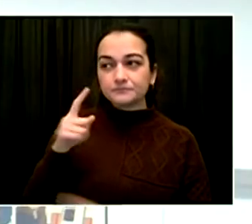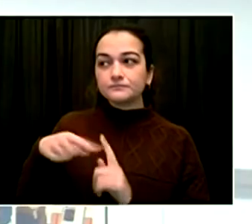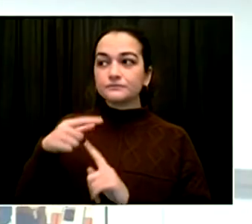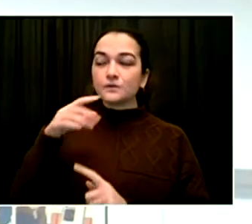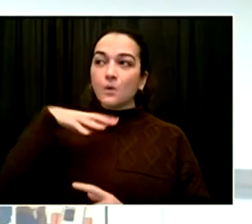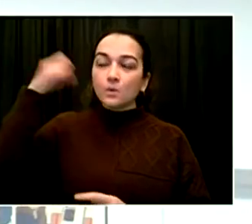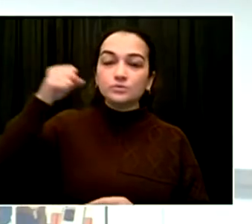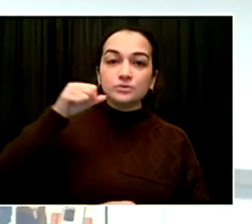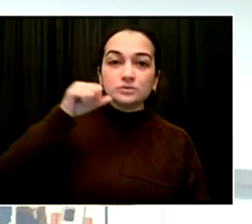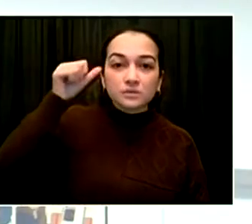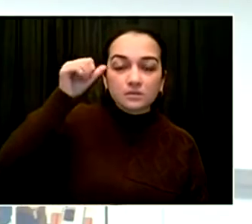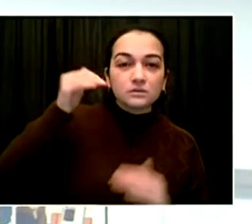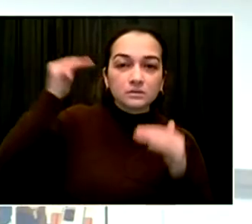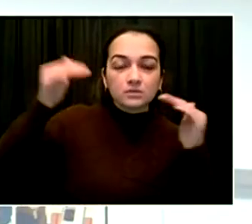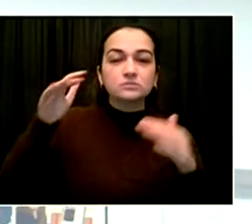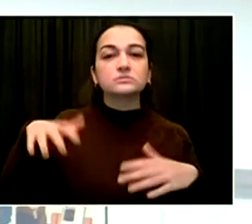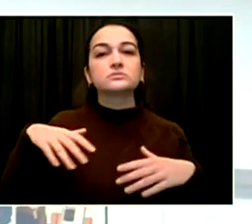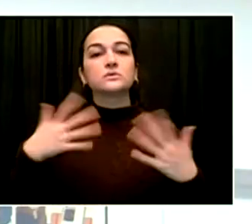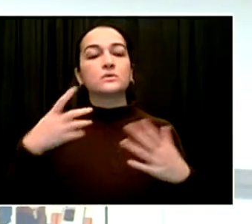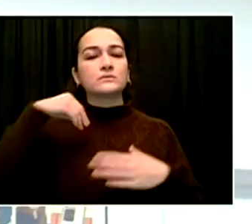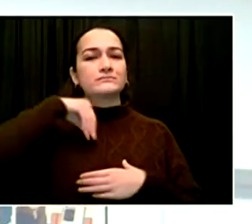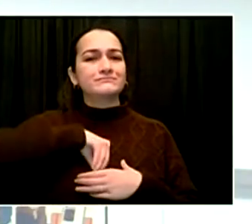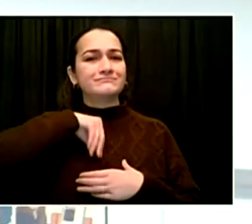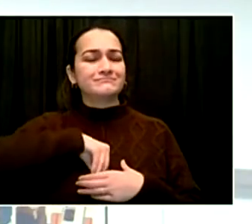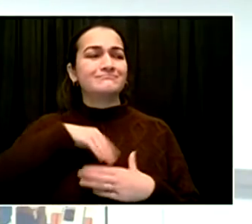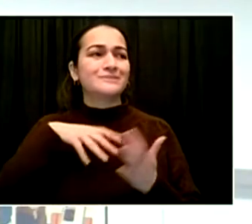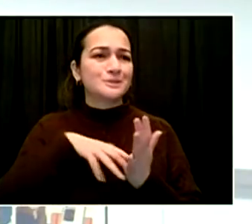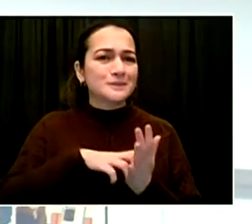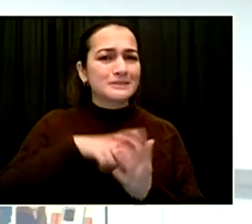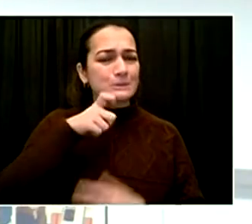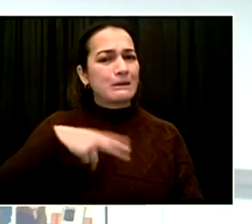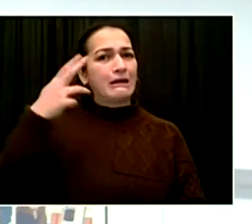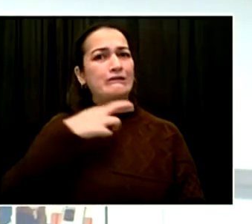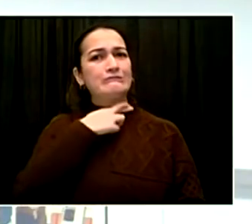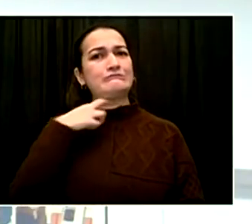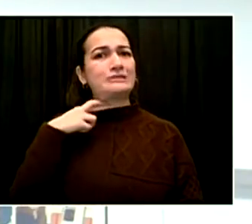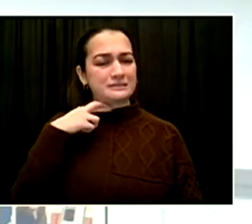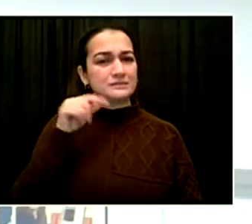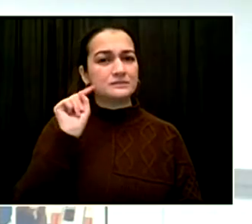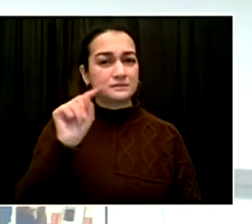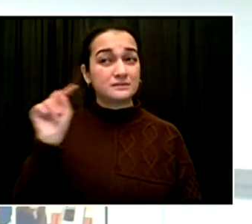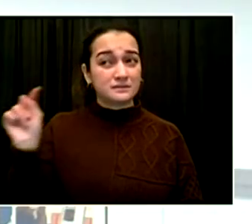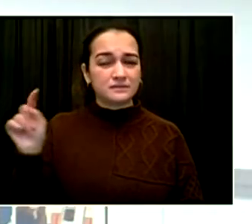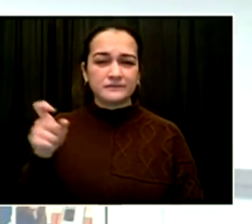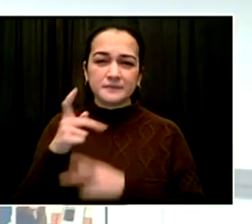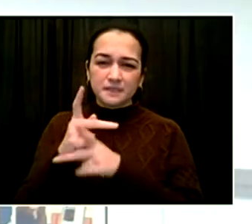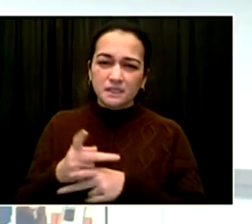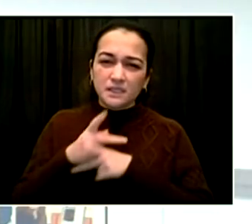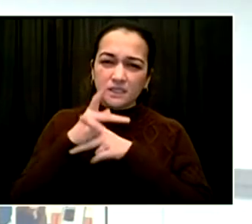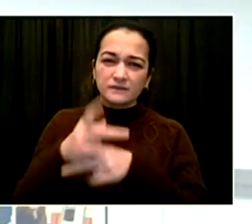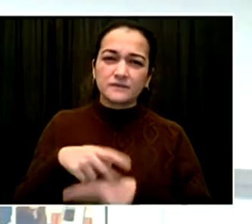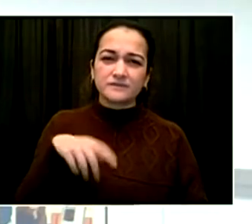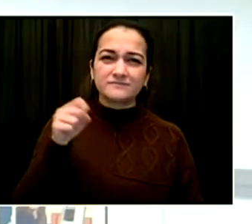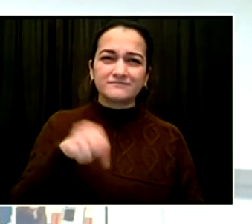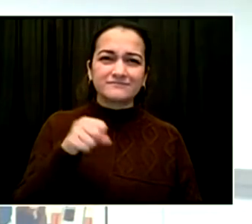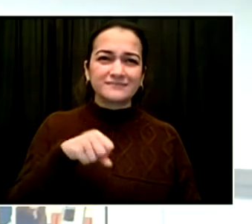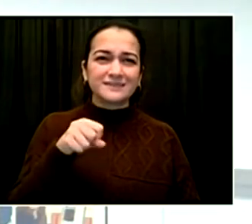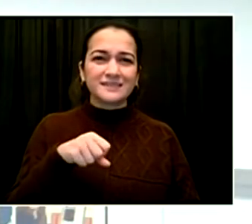TIFFANY WHERE ADVISING OLDER ADULTS AND OTHERS WHO ARE AT HIGHER RISK,